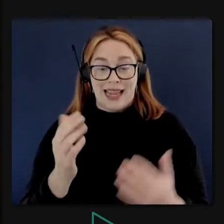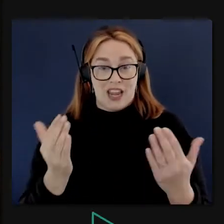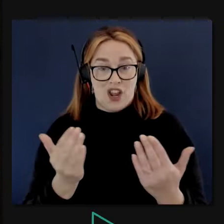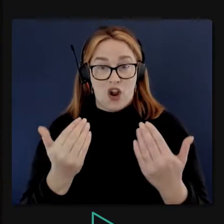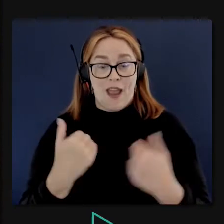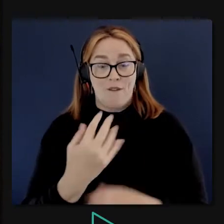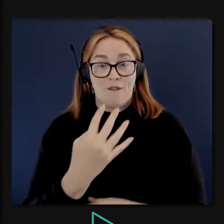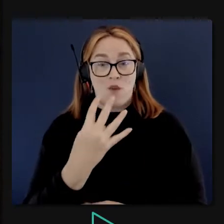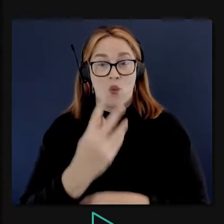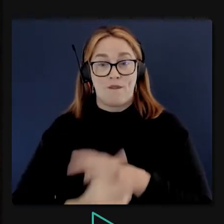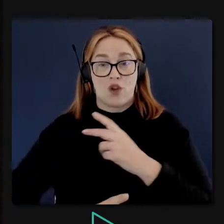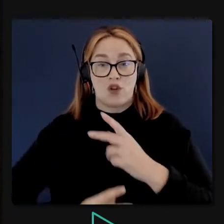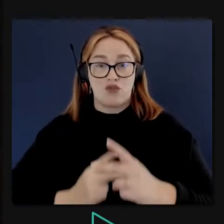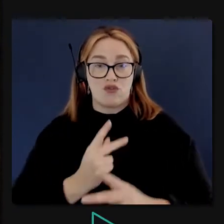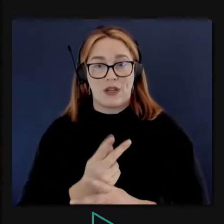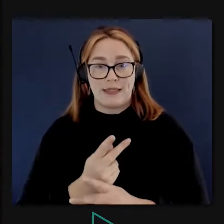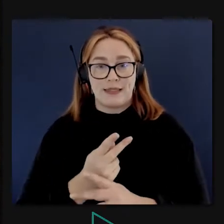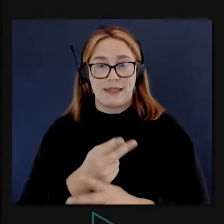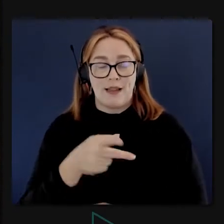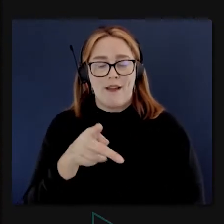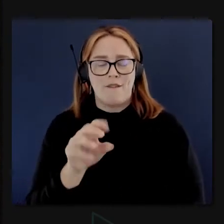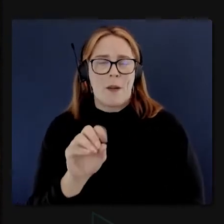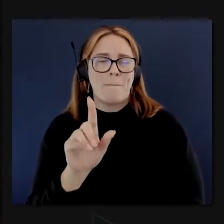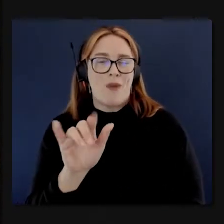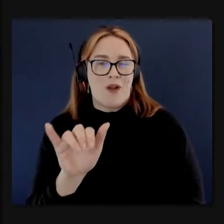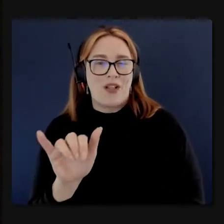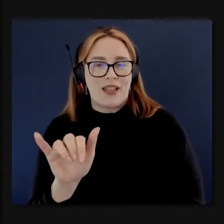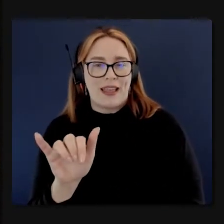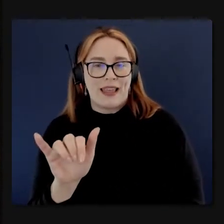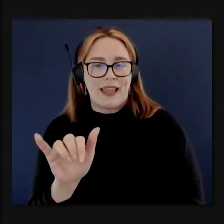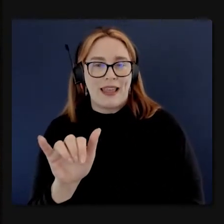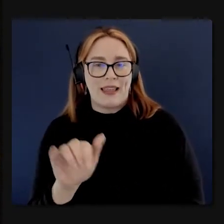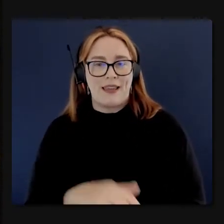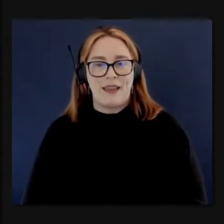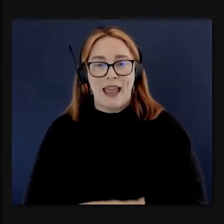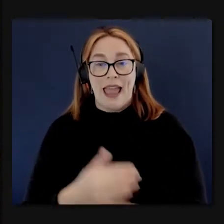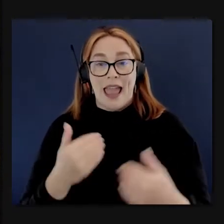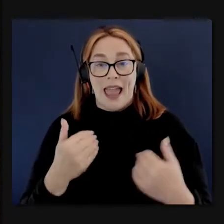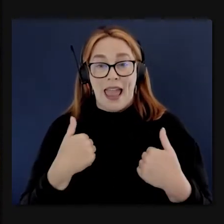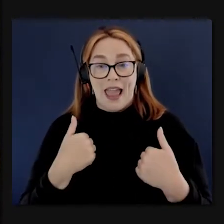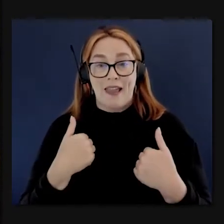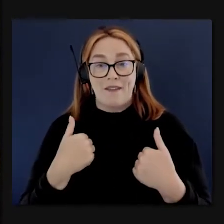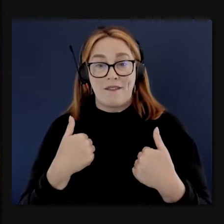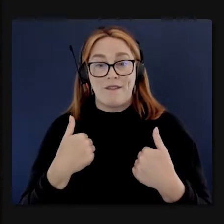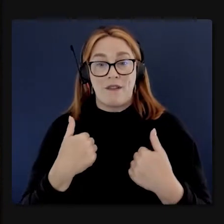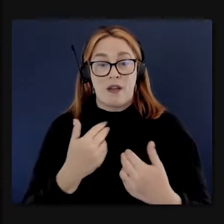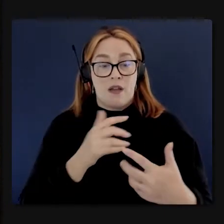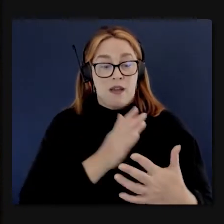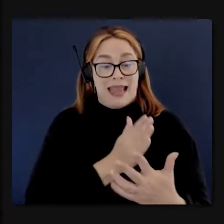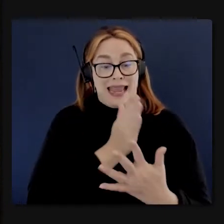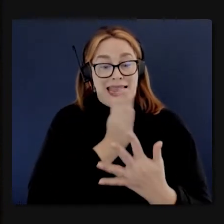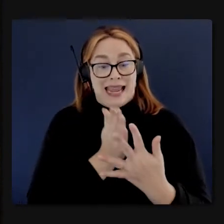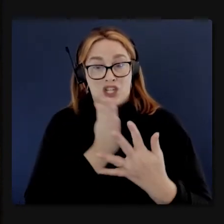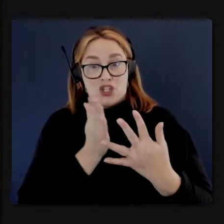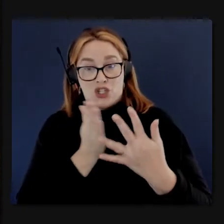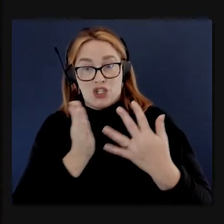Here, we can find four versions of Poly, where the three last are heavy reductions of the previous one,